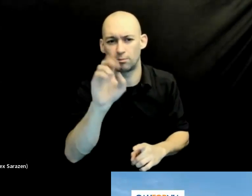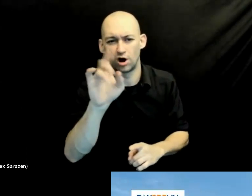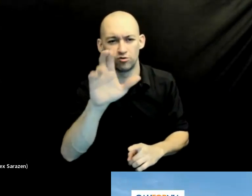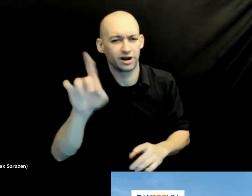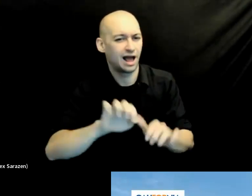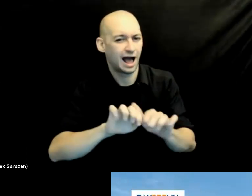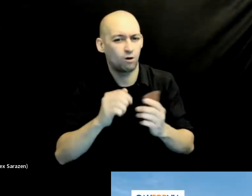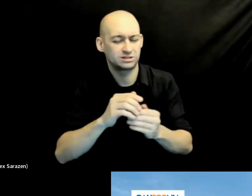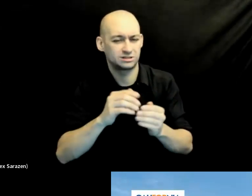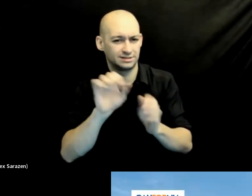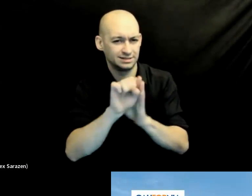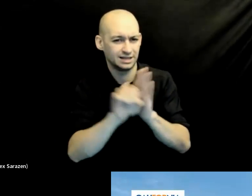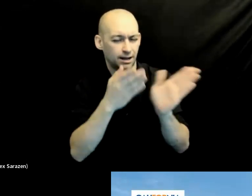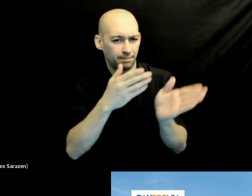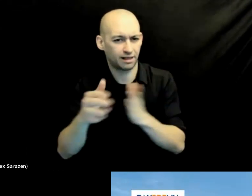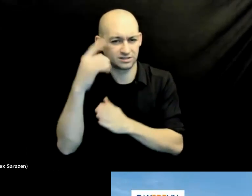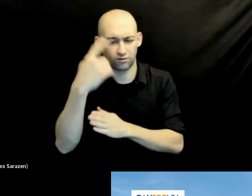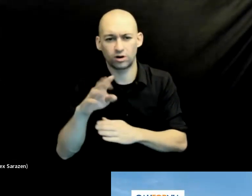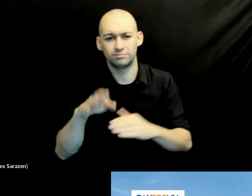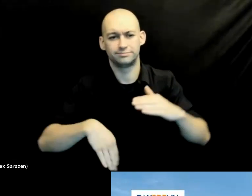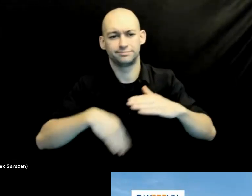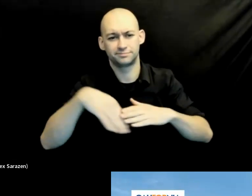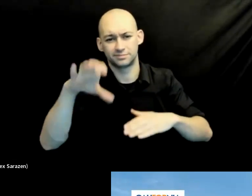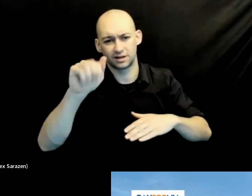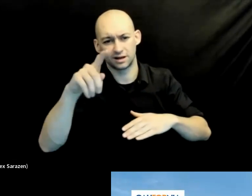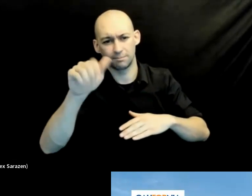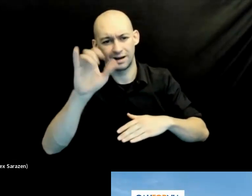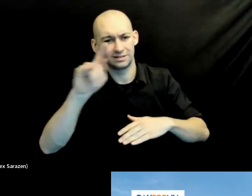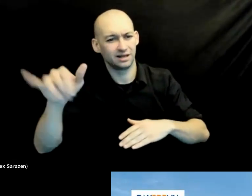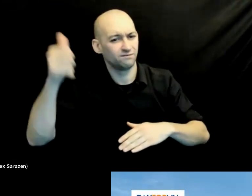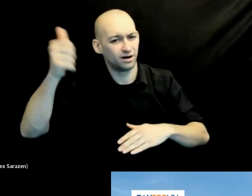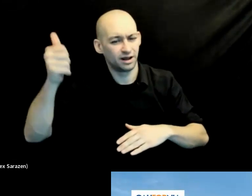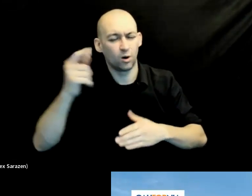building, funding, or the capacity funding? How does it what is the plan for reaching local